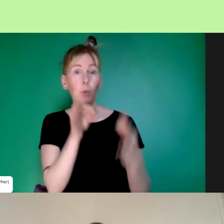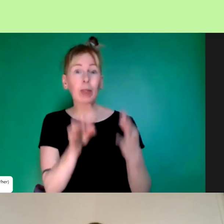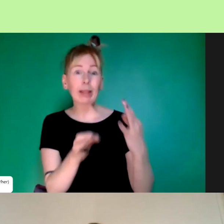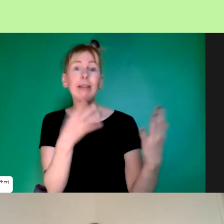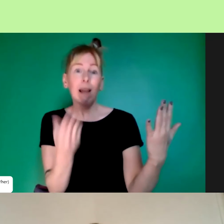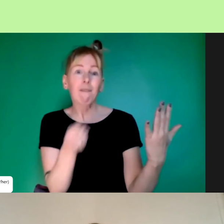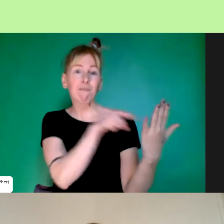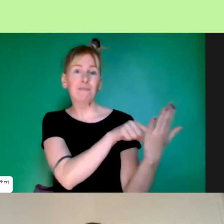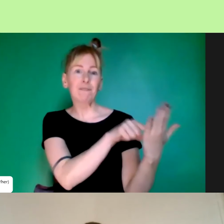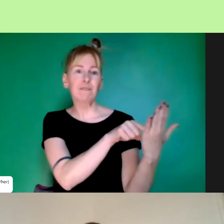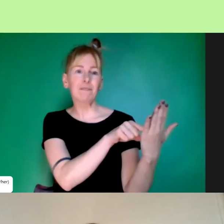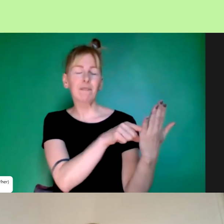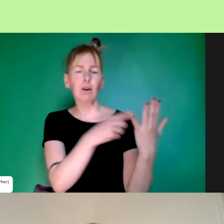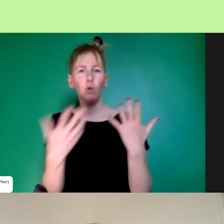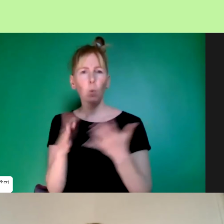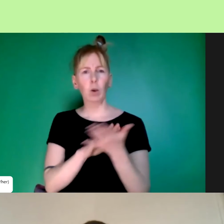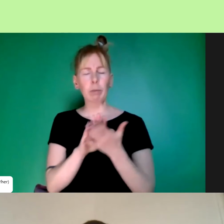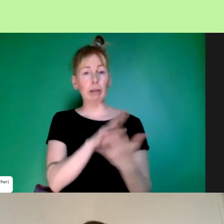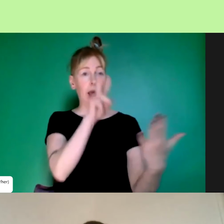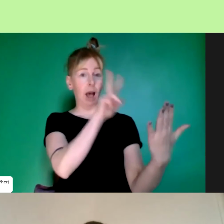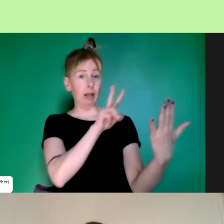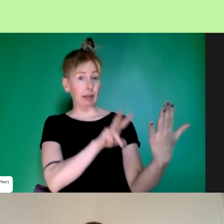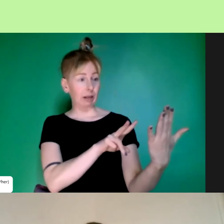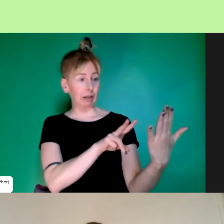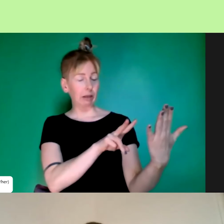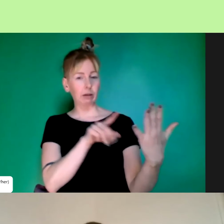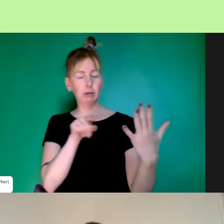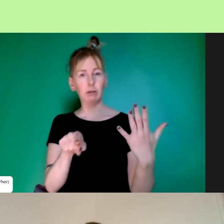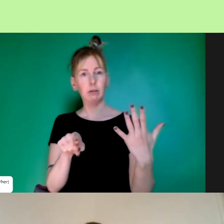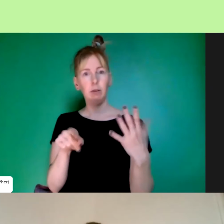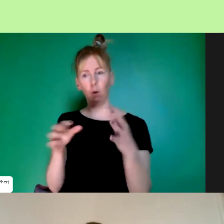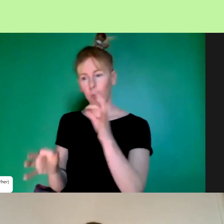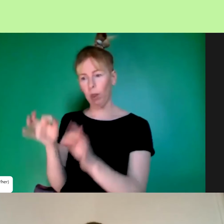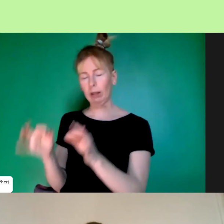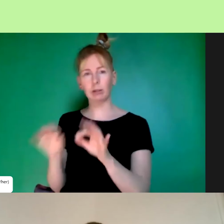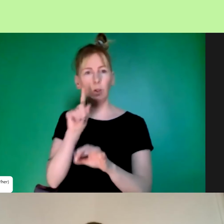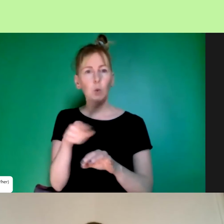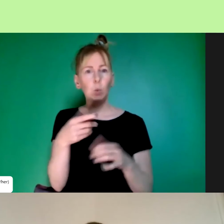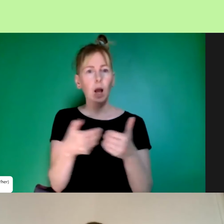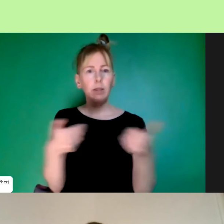kind of got to this point where even a bowl of fruit a bowl of bananas, you, you have to